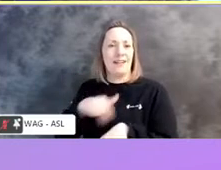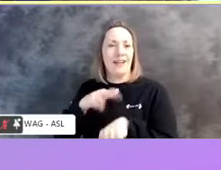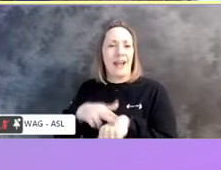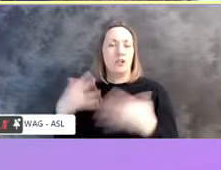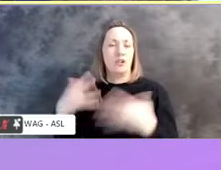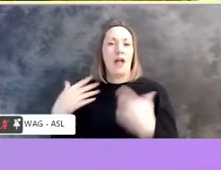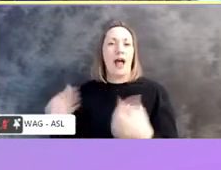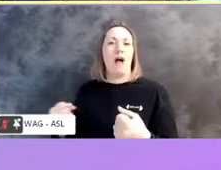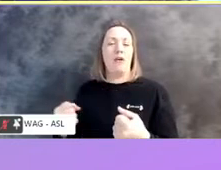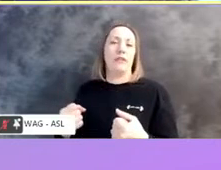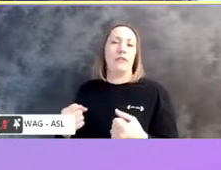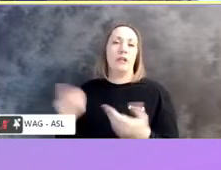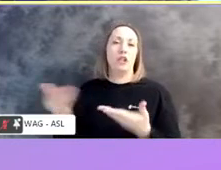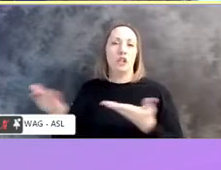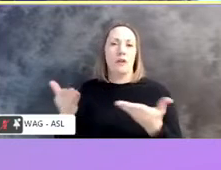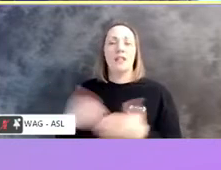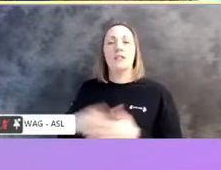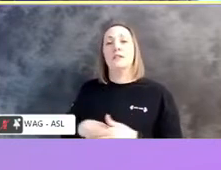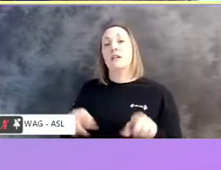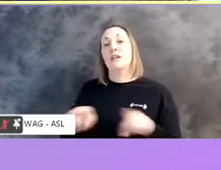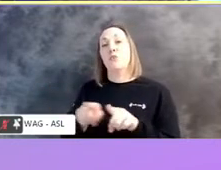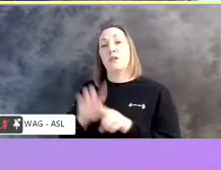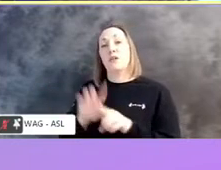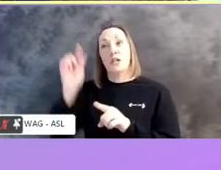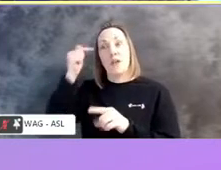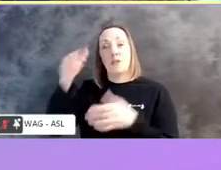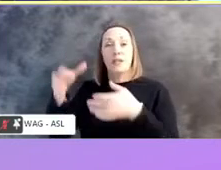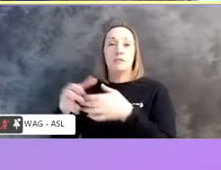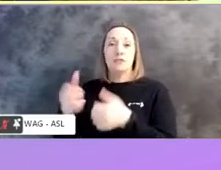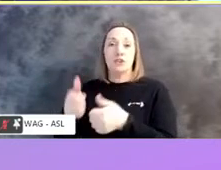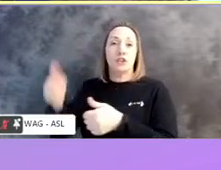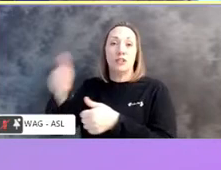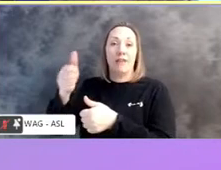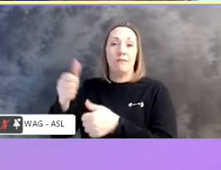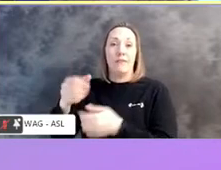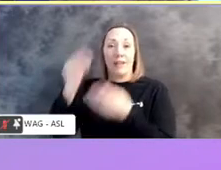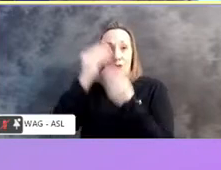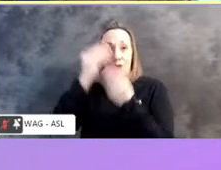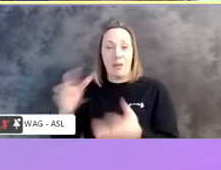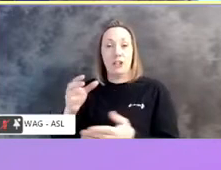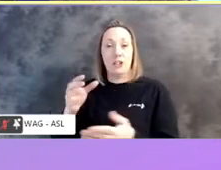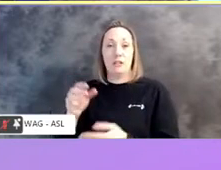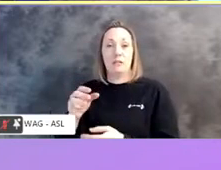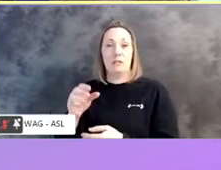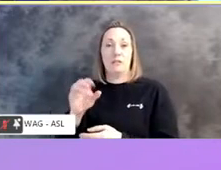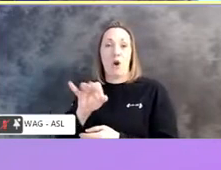locally. It is important for us to start building relationships with key organizations such as our